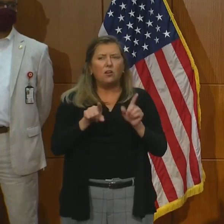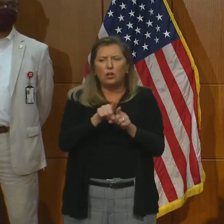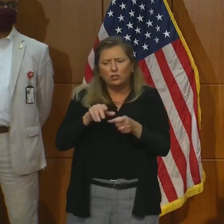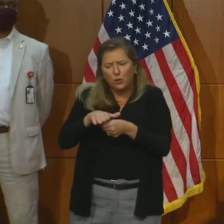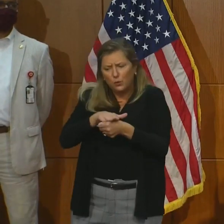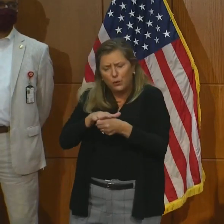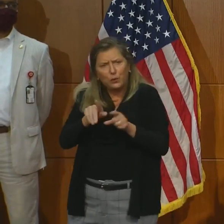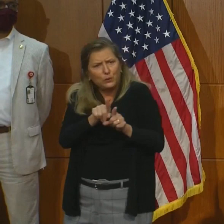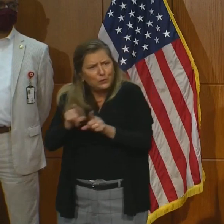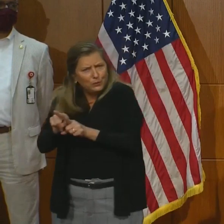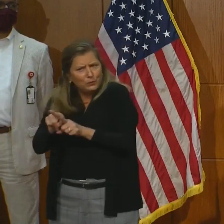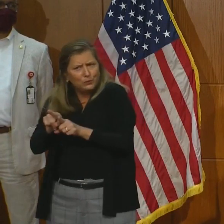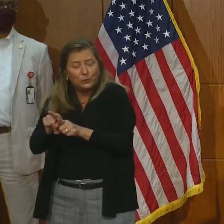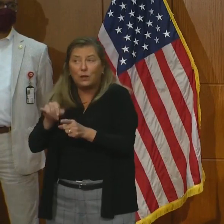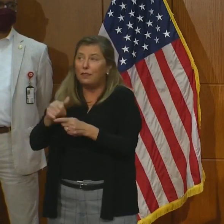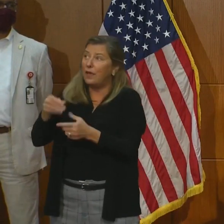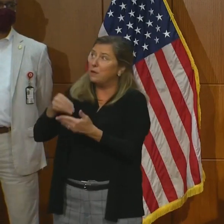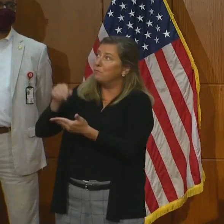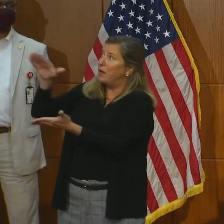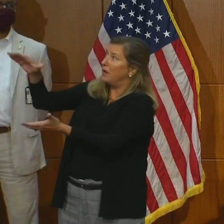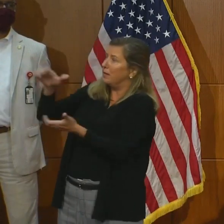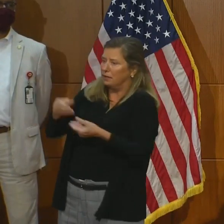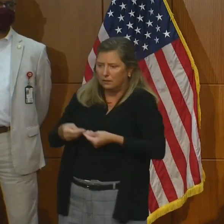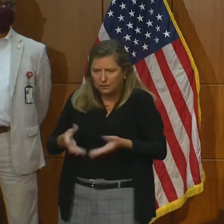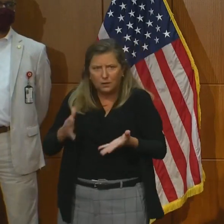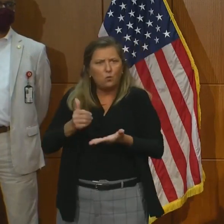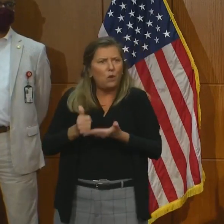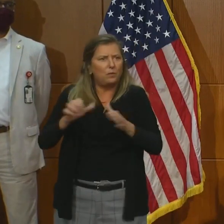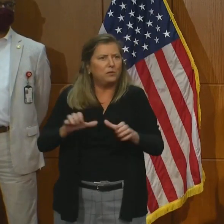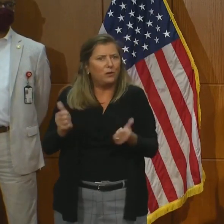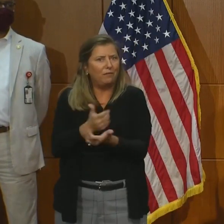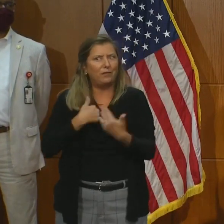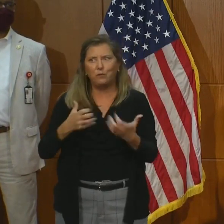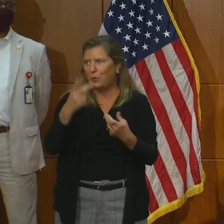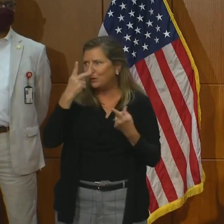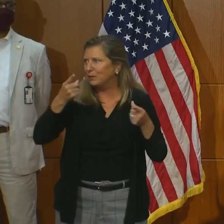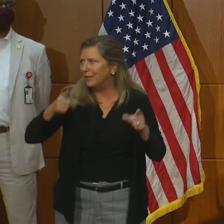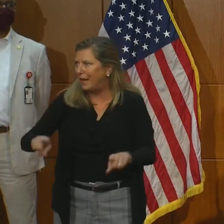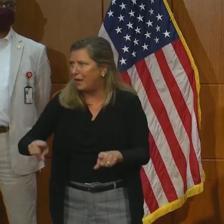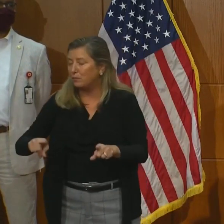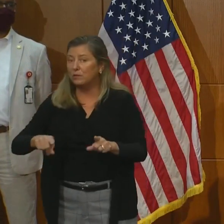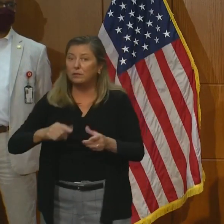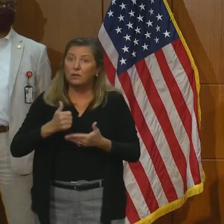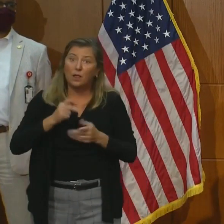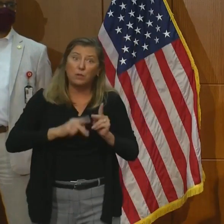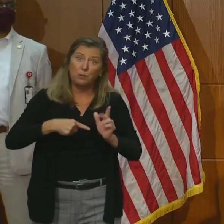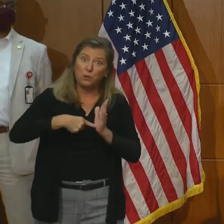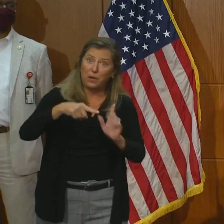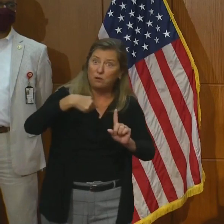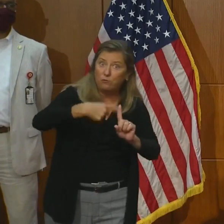HELPING ADDRESS COVID NINETEEN IN VIRGINIA THE STATE AND LOCALITIES TO. THIS MONEY WILL